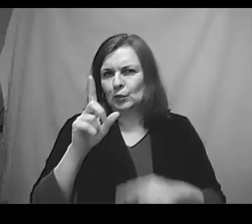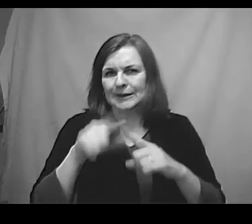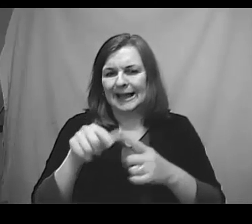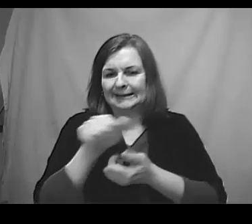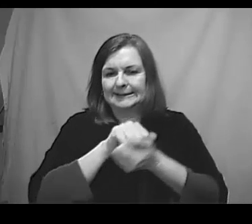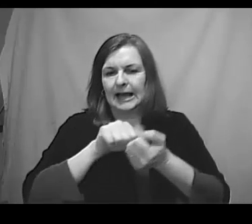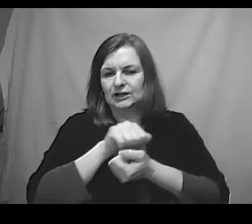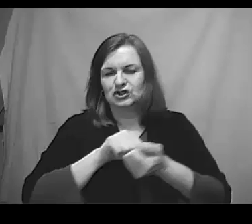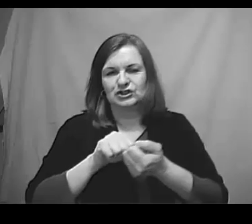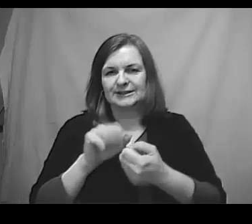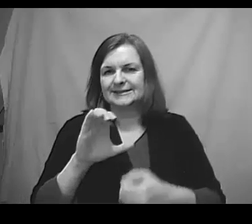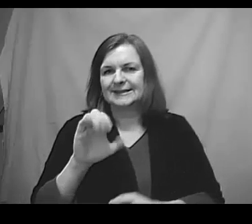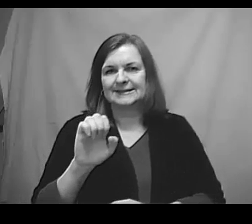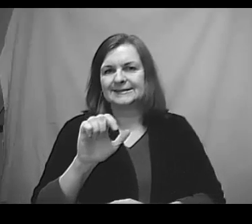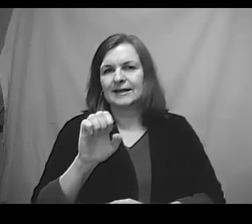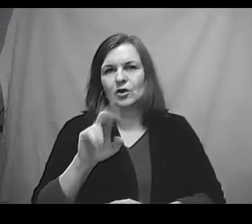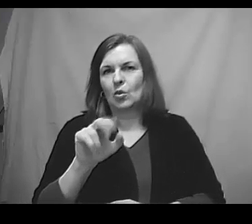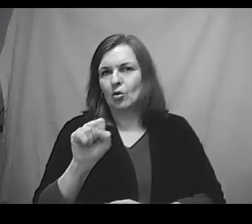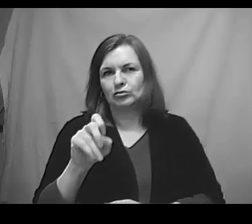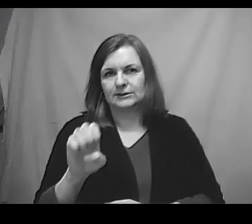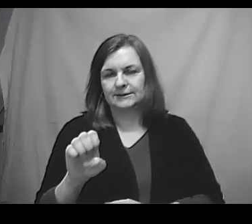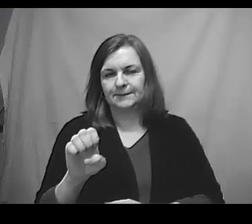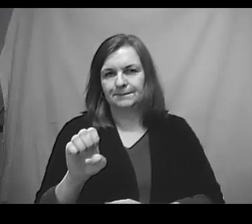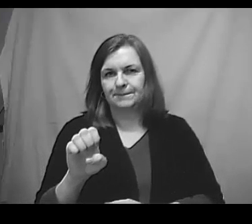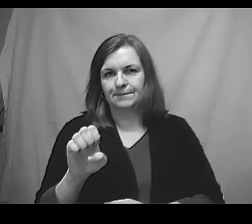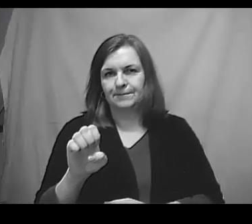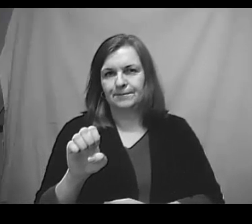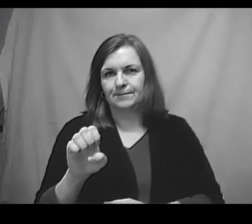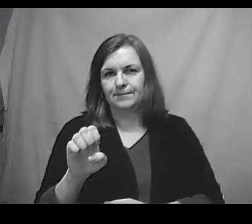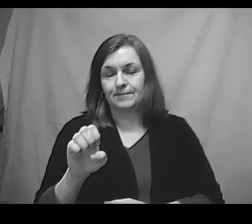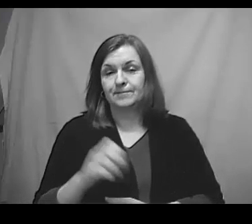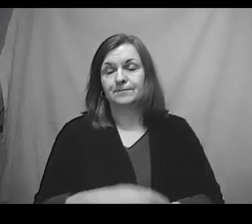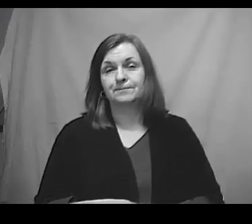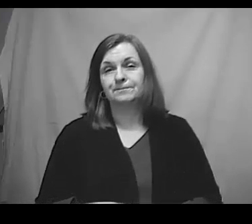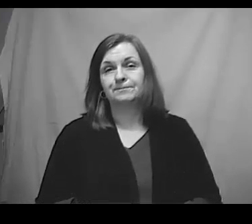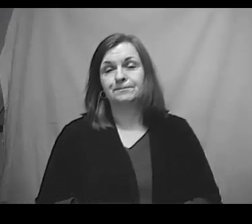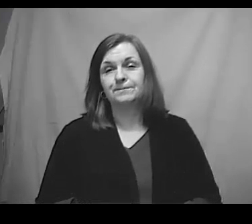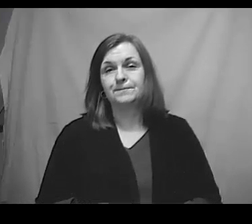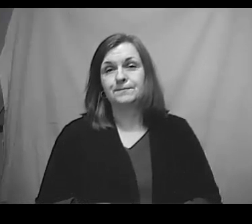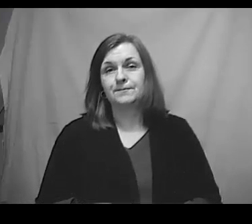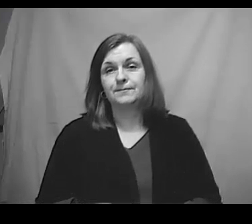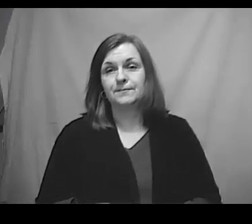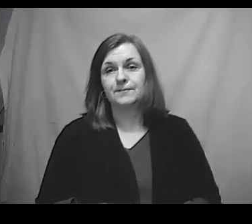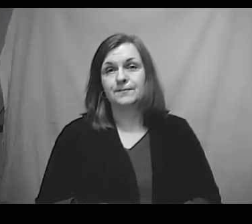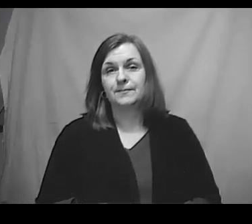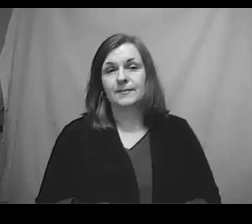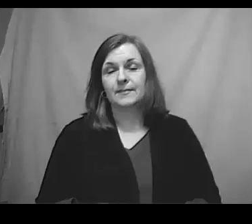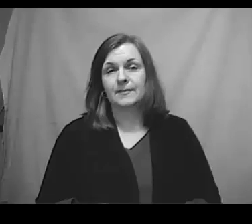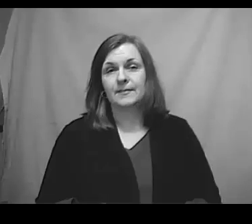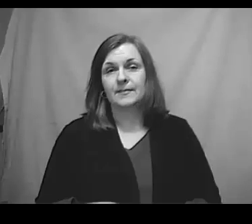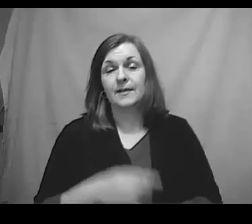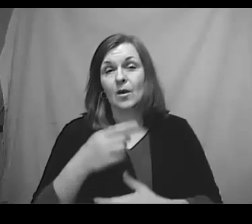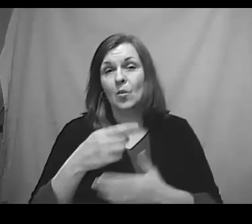you cannot digest cellulose -- what we look for is its job